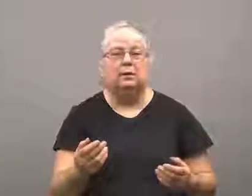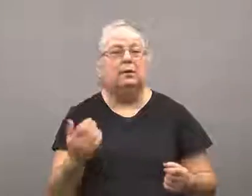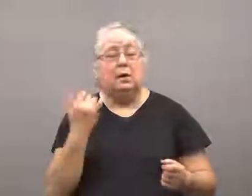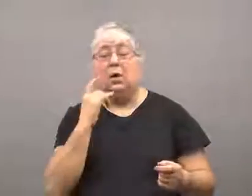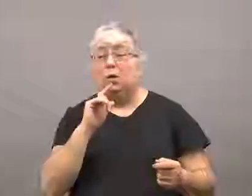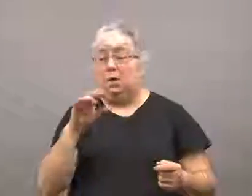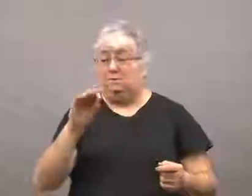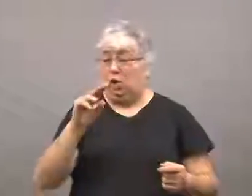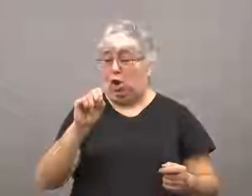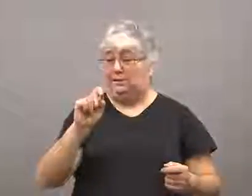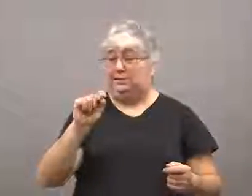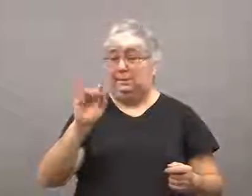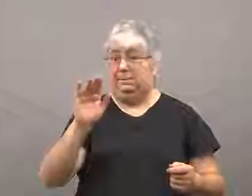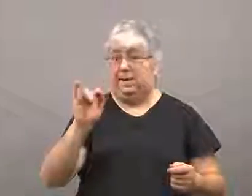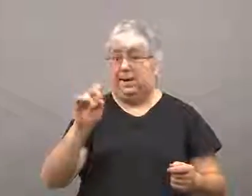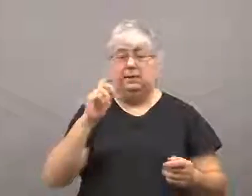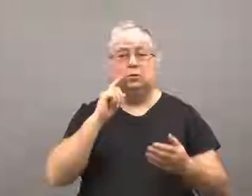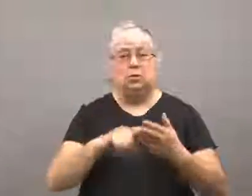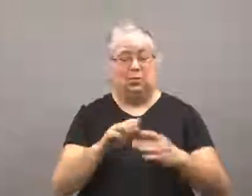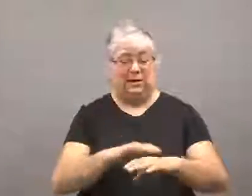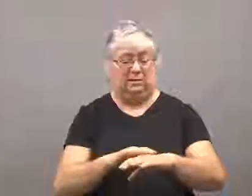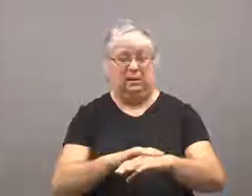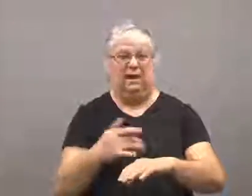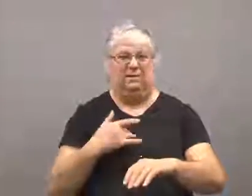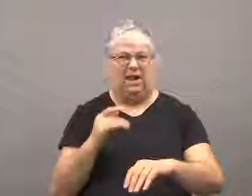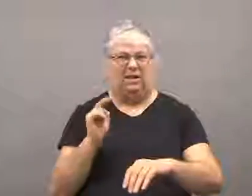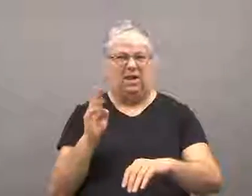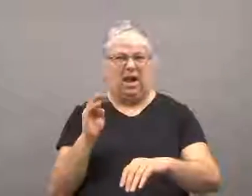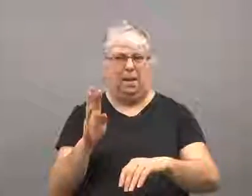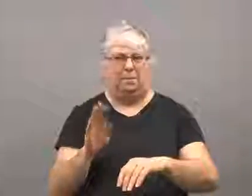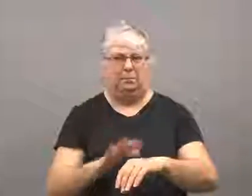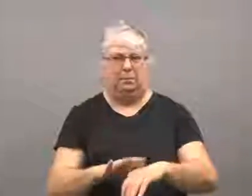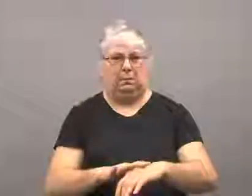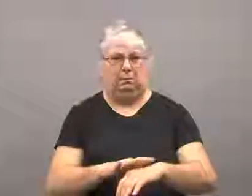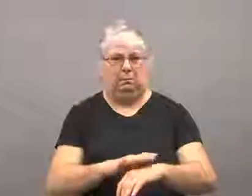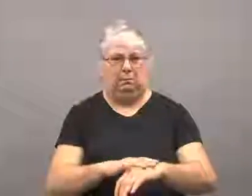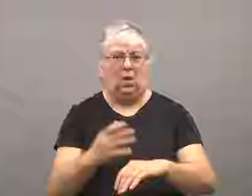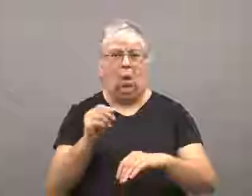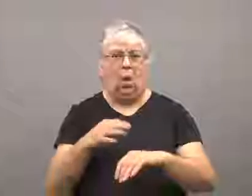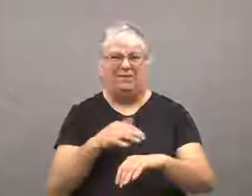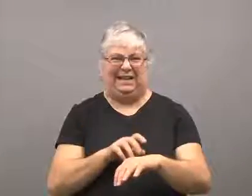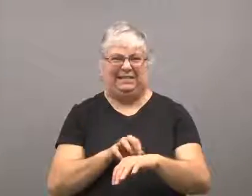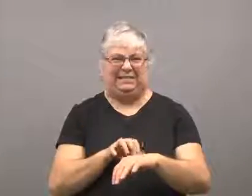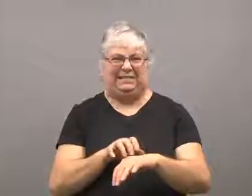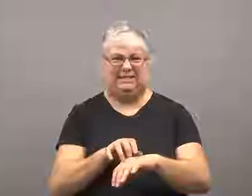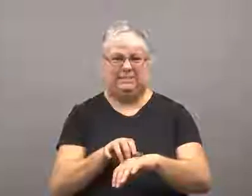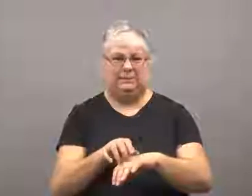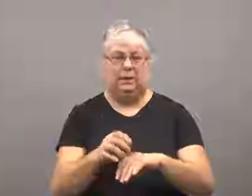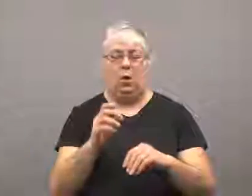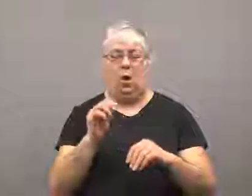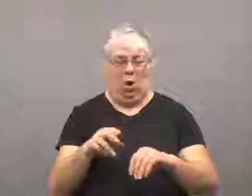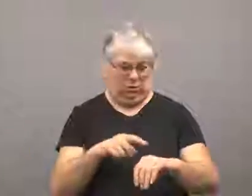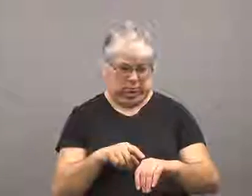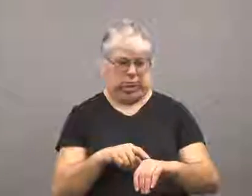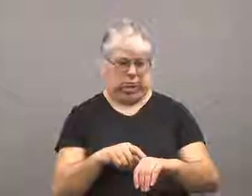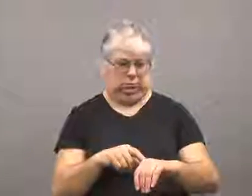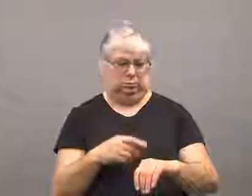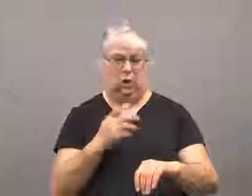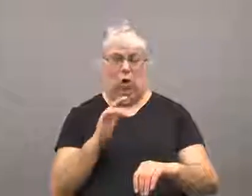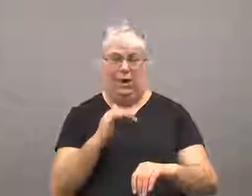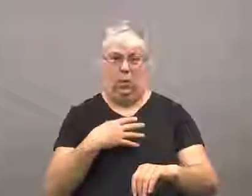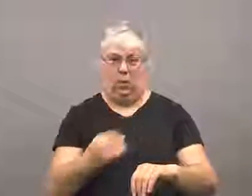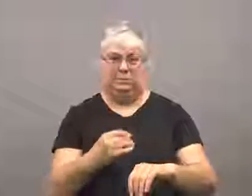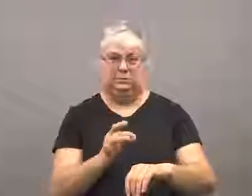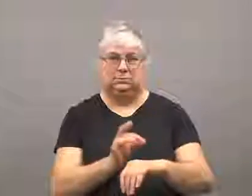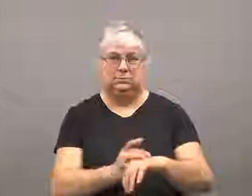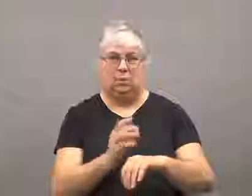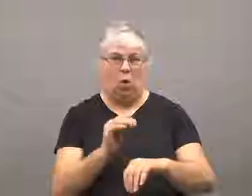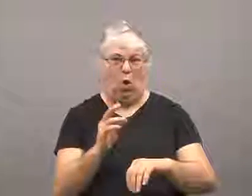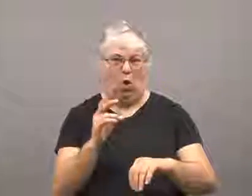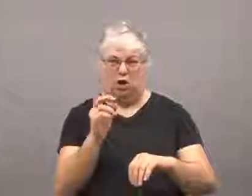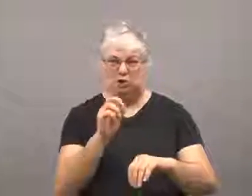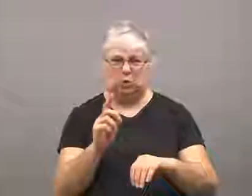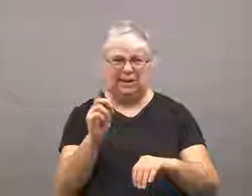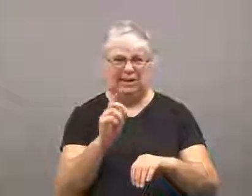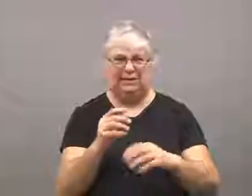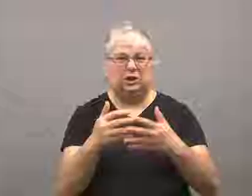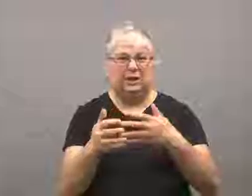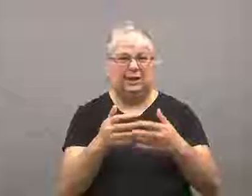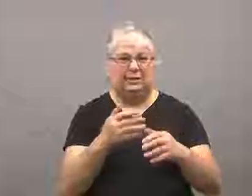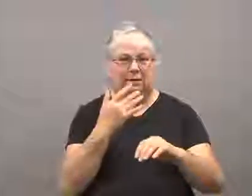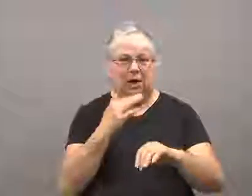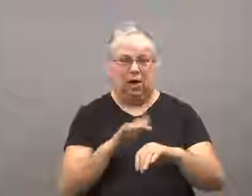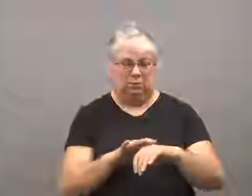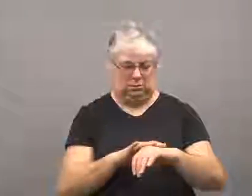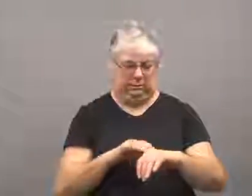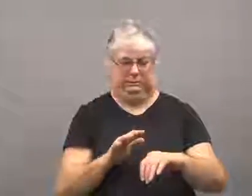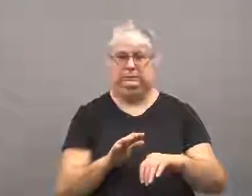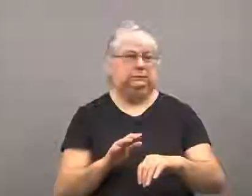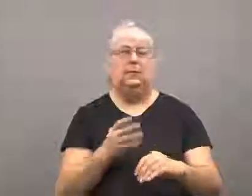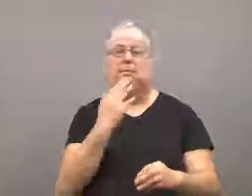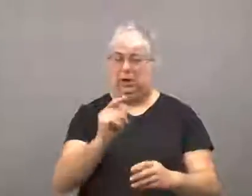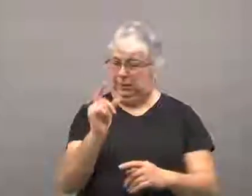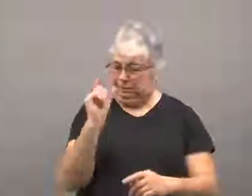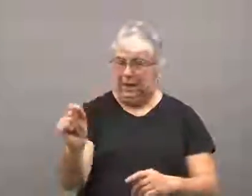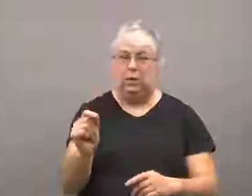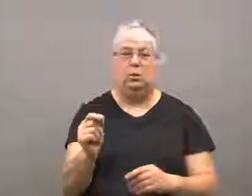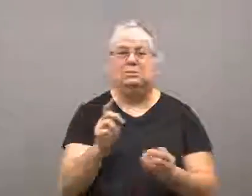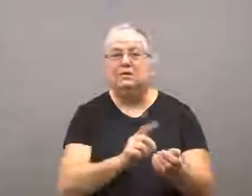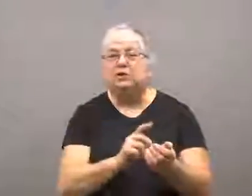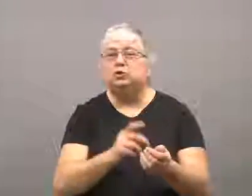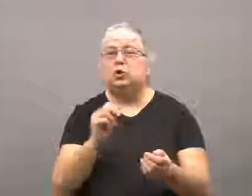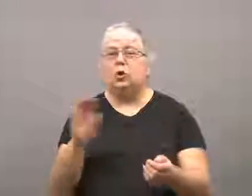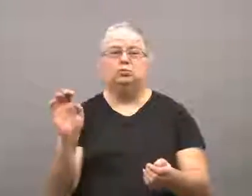The skin will feel numb or tingly, and turn white or gray.